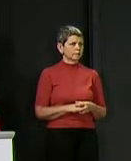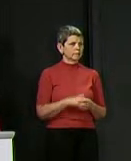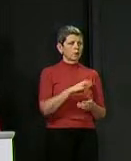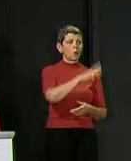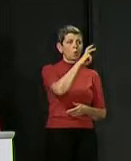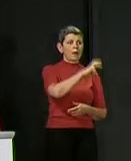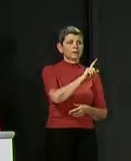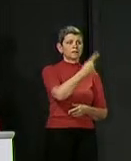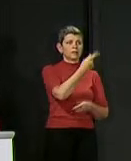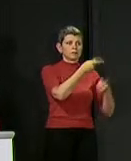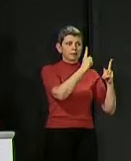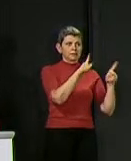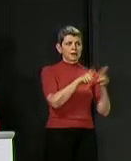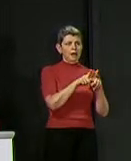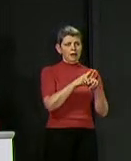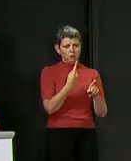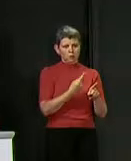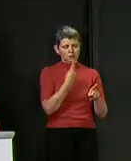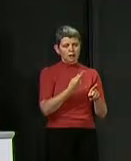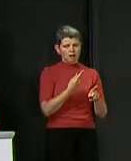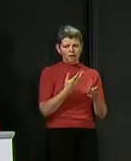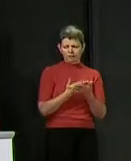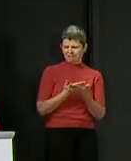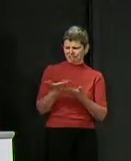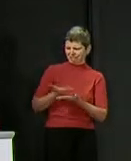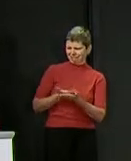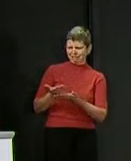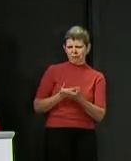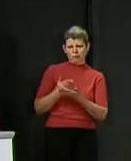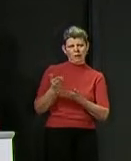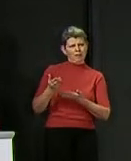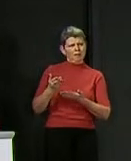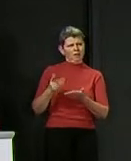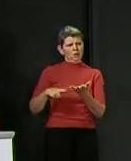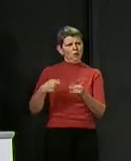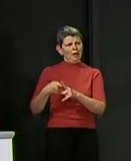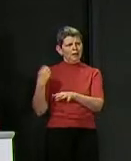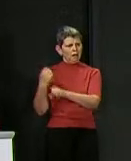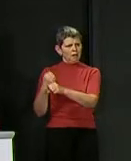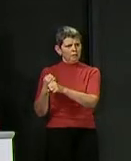the UK Government' on air bridges over the past few days. It is not the first time we have heard you and other leaders describing these difficulties and I know it is a worry